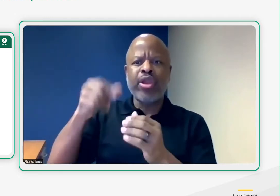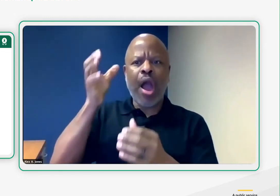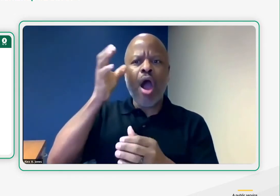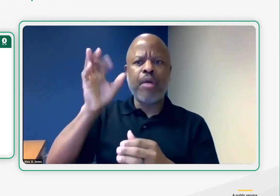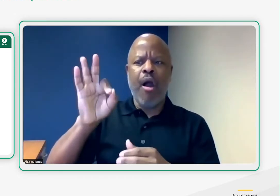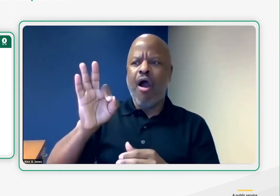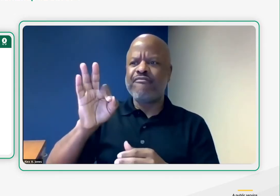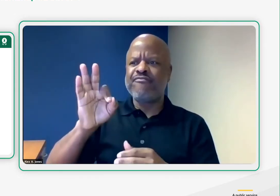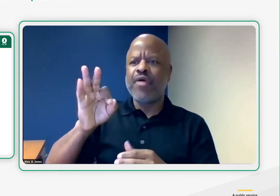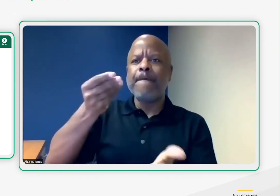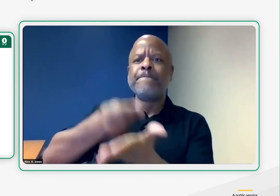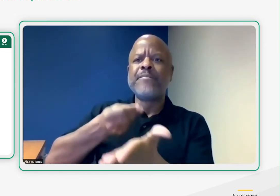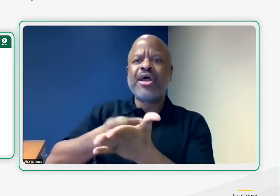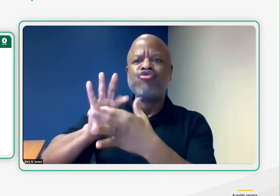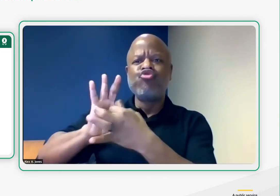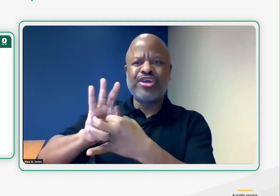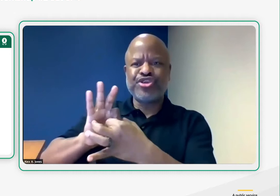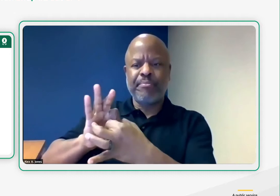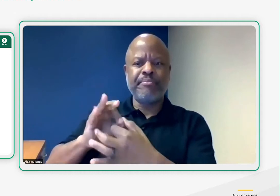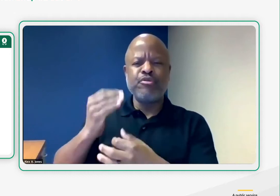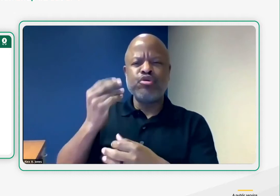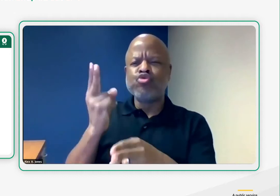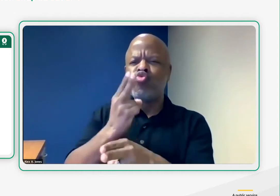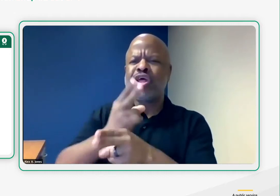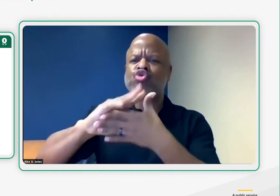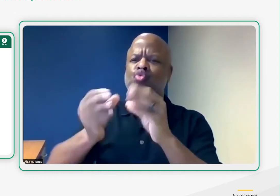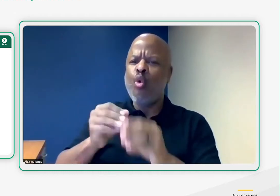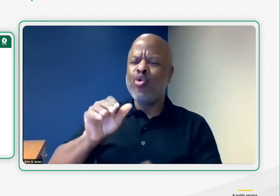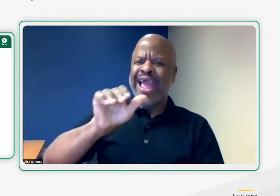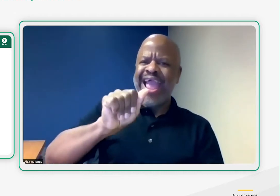Last week, we discussed the relationship that we have with money.